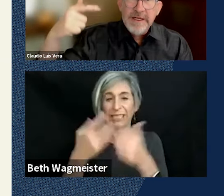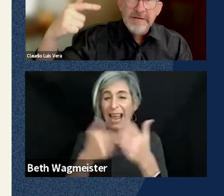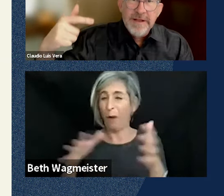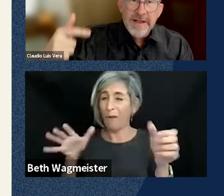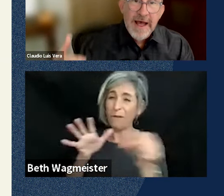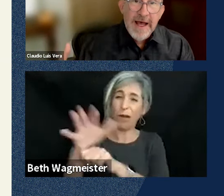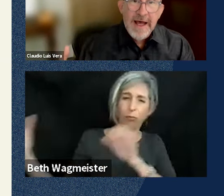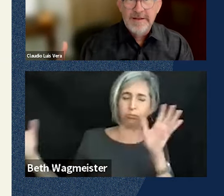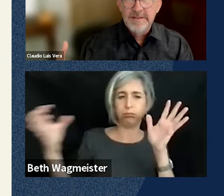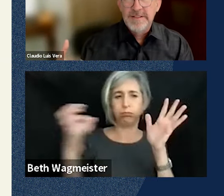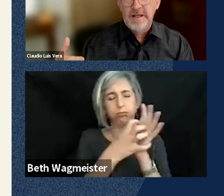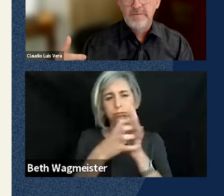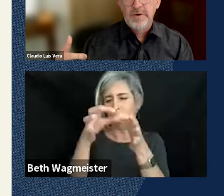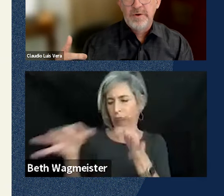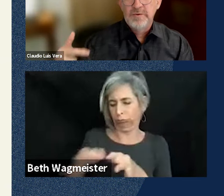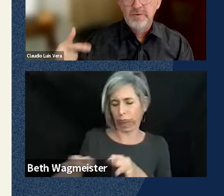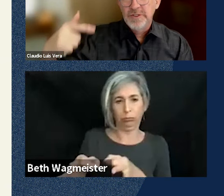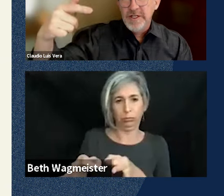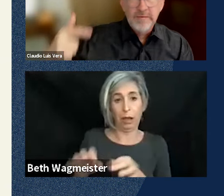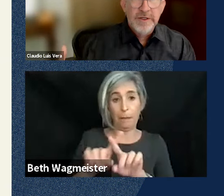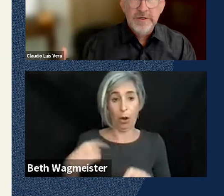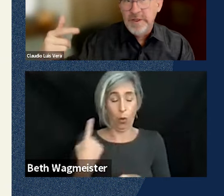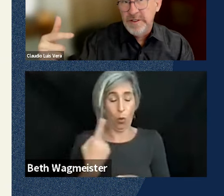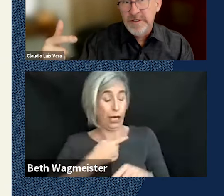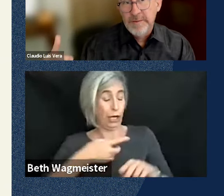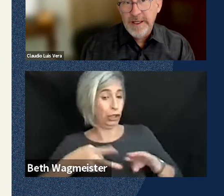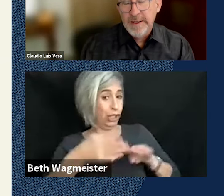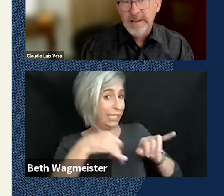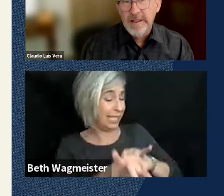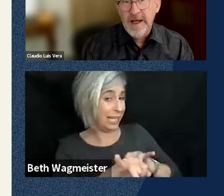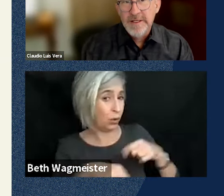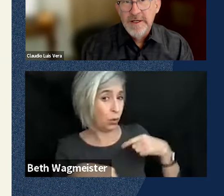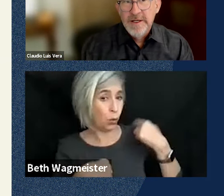But even that, as a sighted person, we're cheating because we can jump ahead lines.